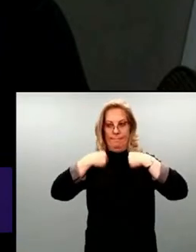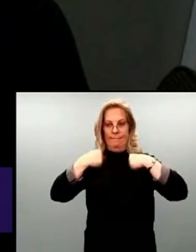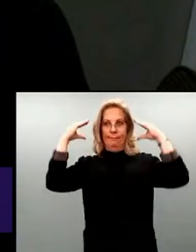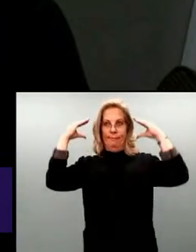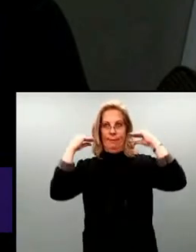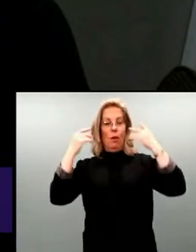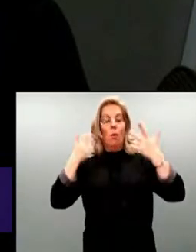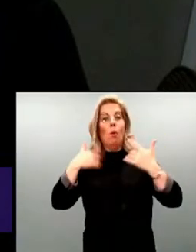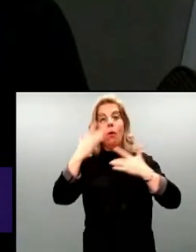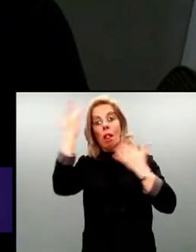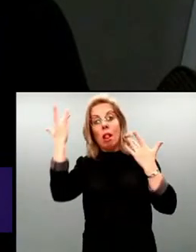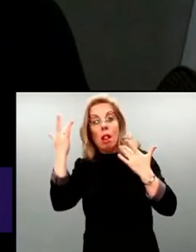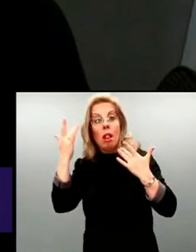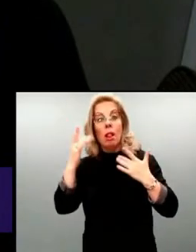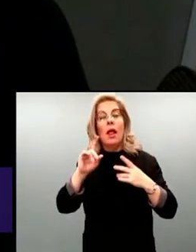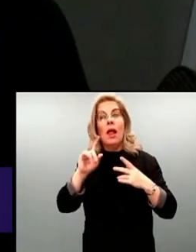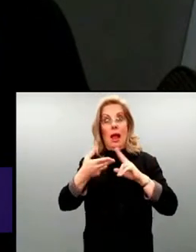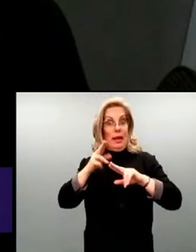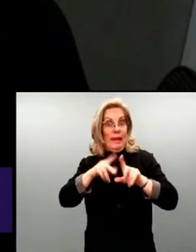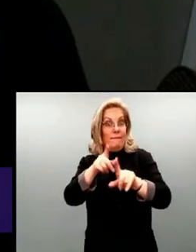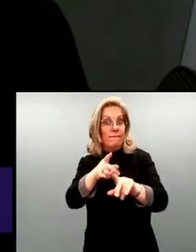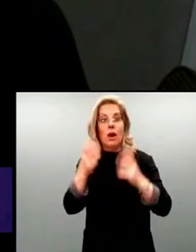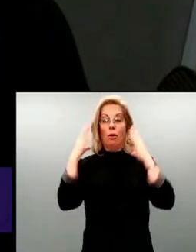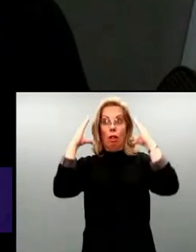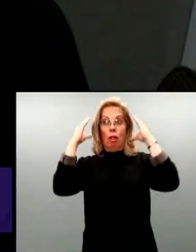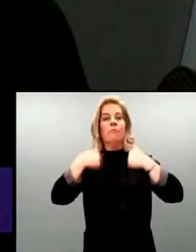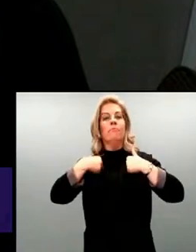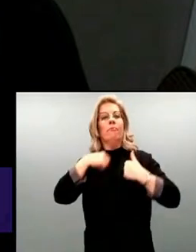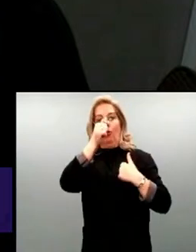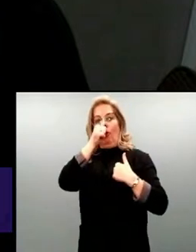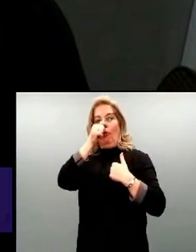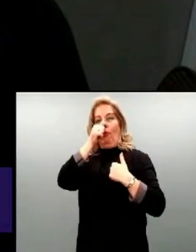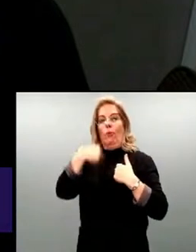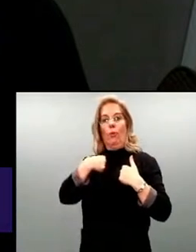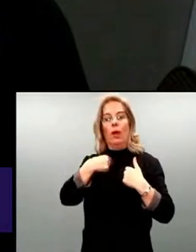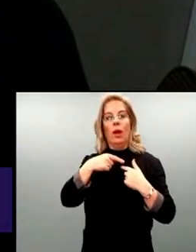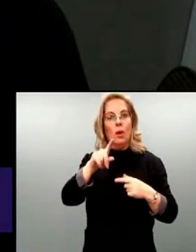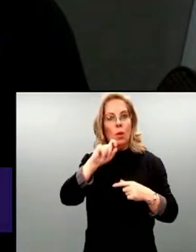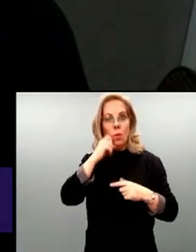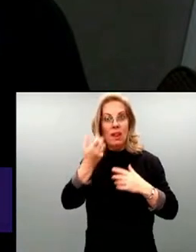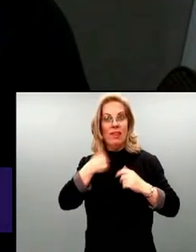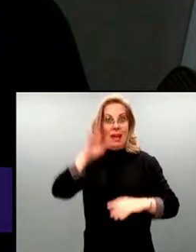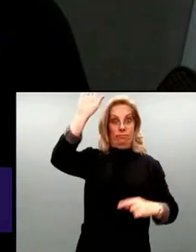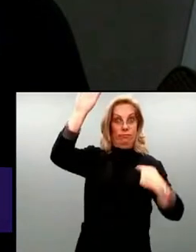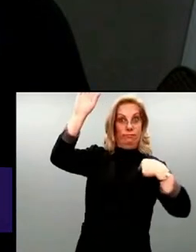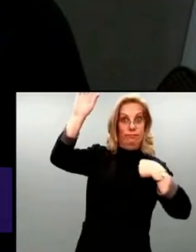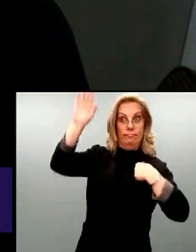And if they do, will they always come forward for assessment in those custody